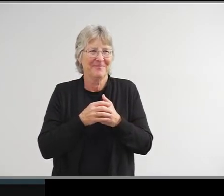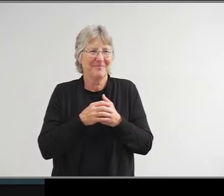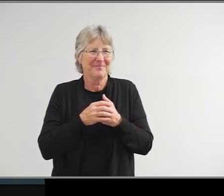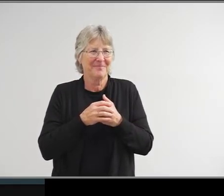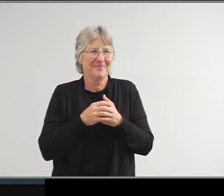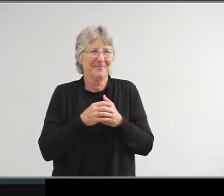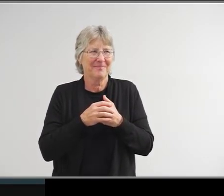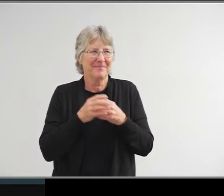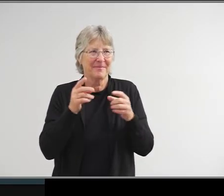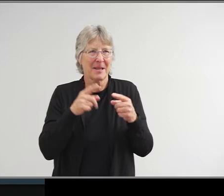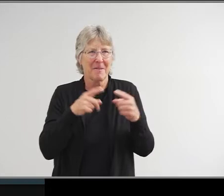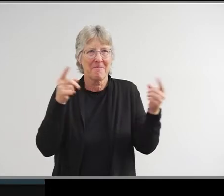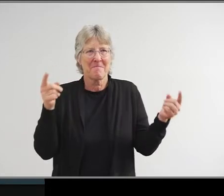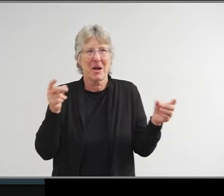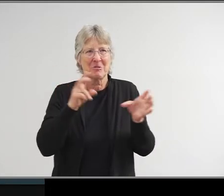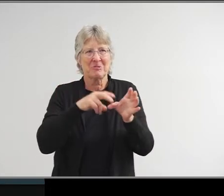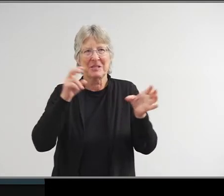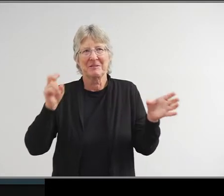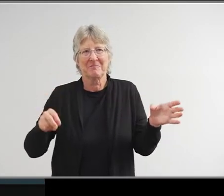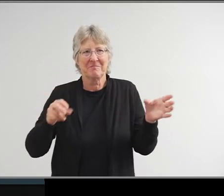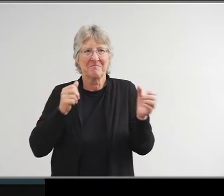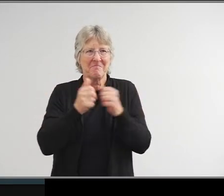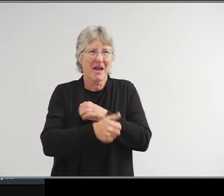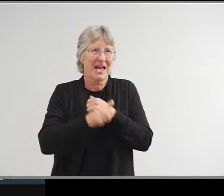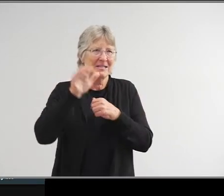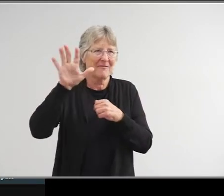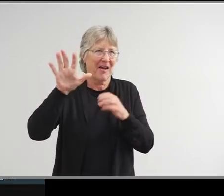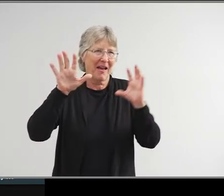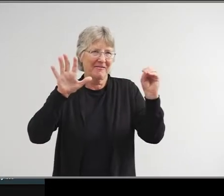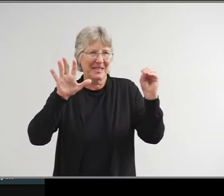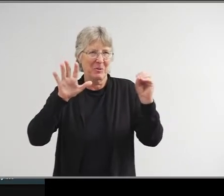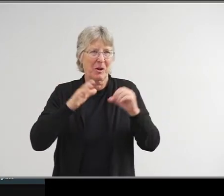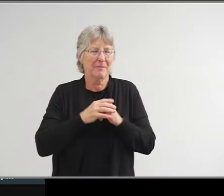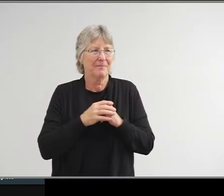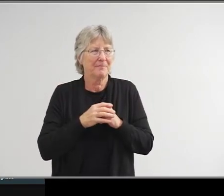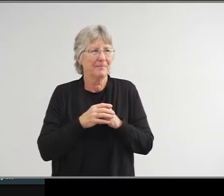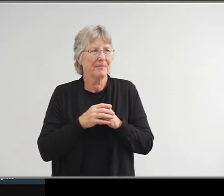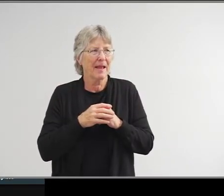Opposed abstentions passes five zero, finance report.